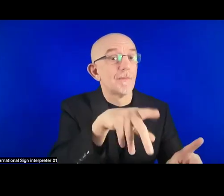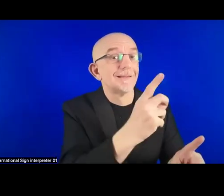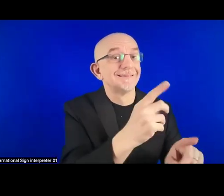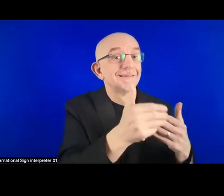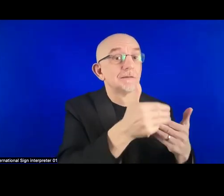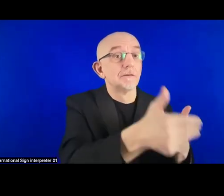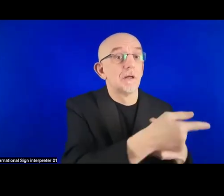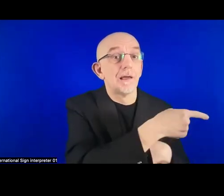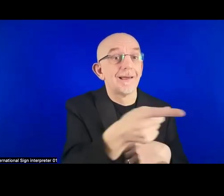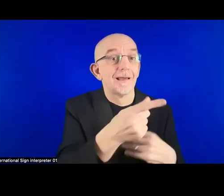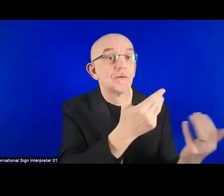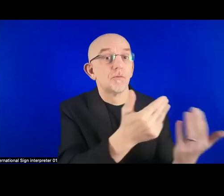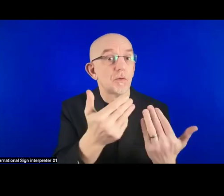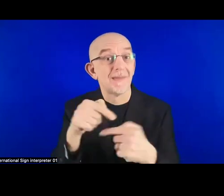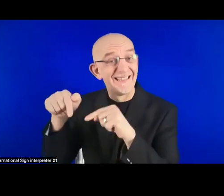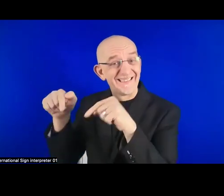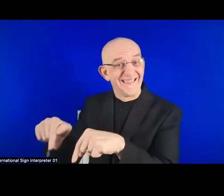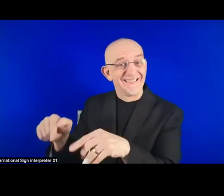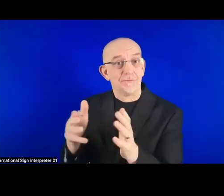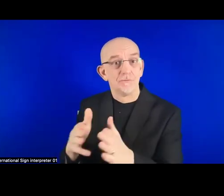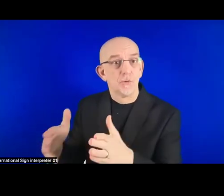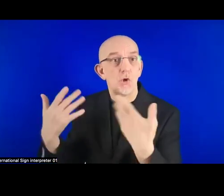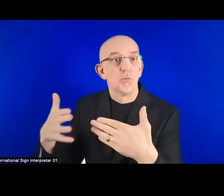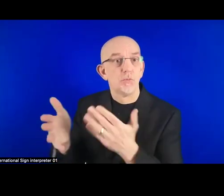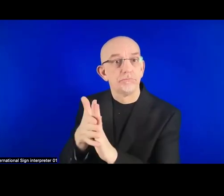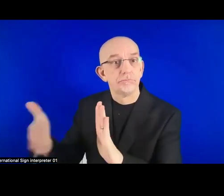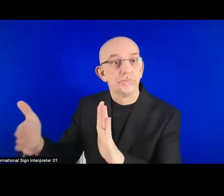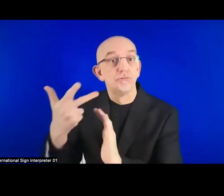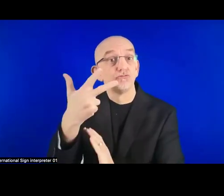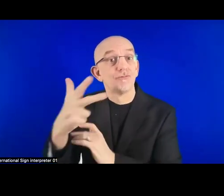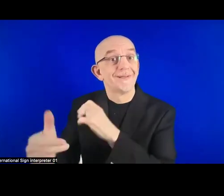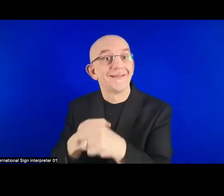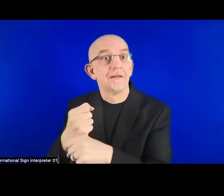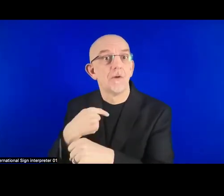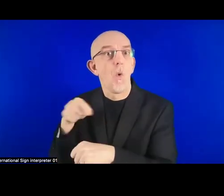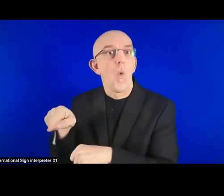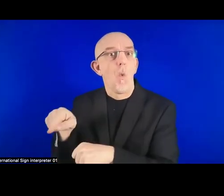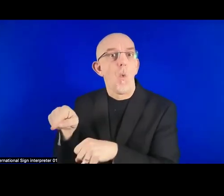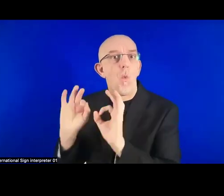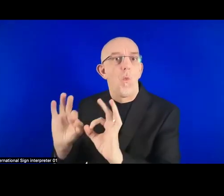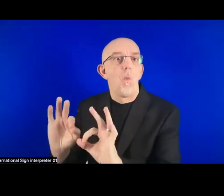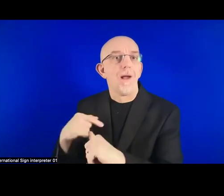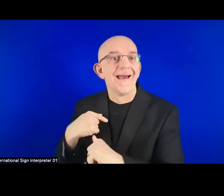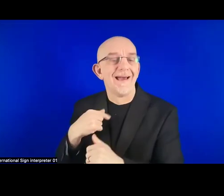suggestions from the Marie Curie post doctoral fellowship evaluators, assisting the